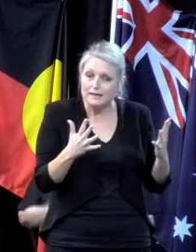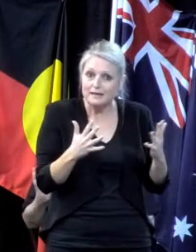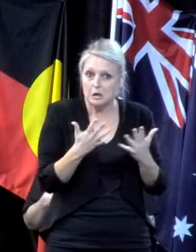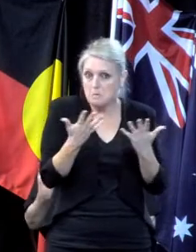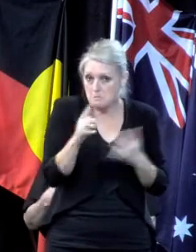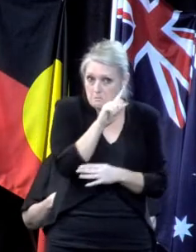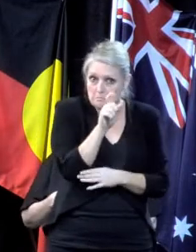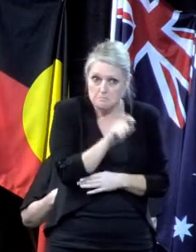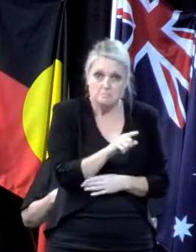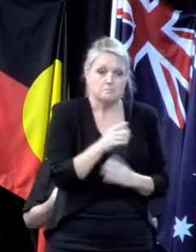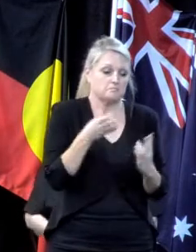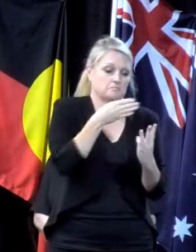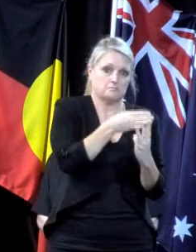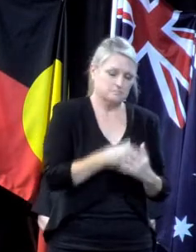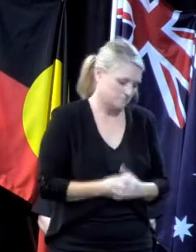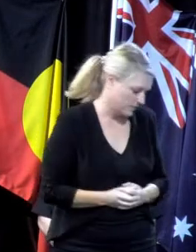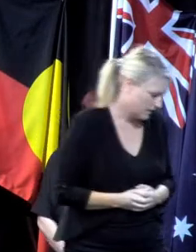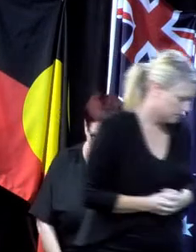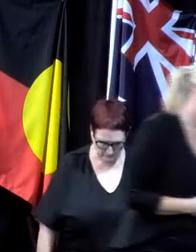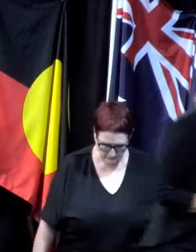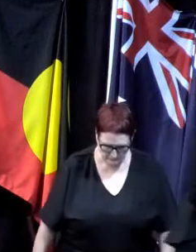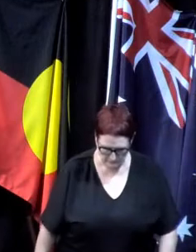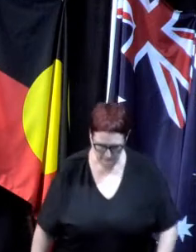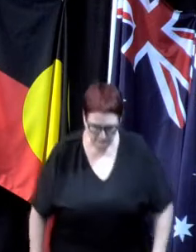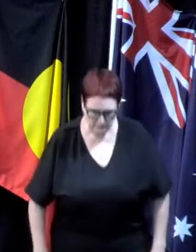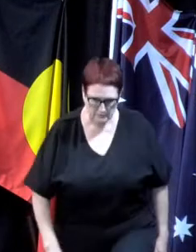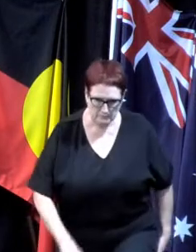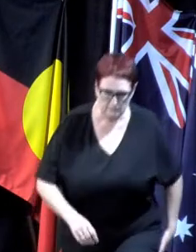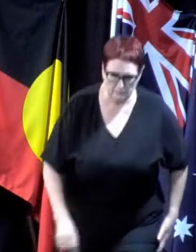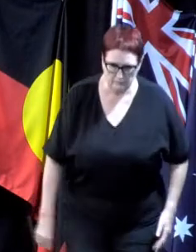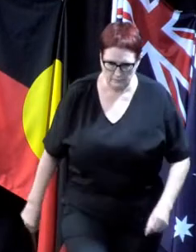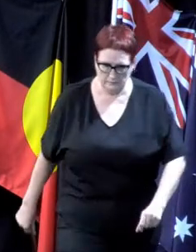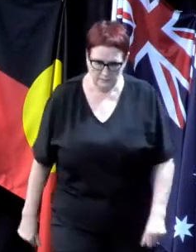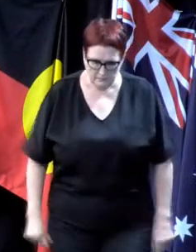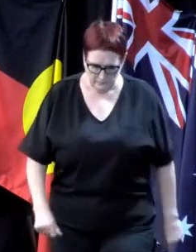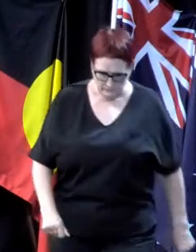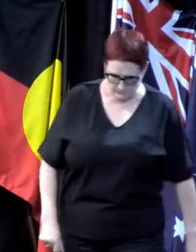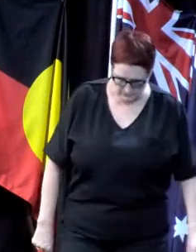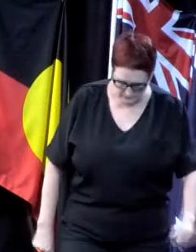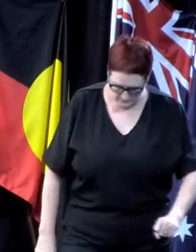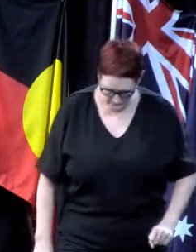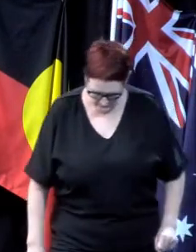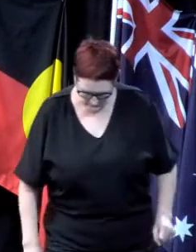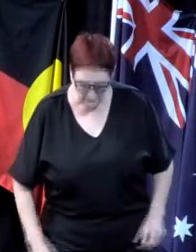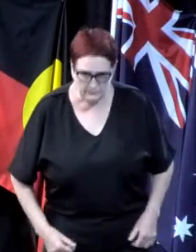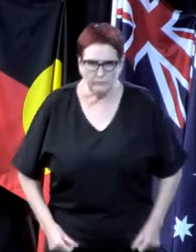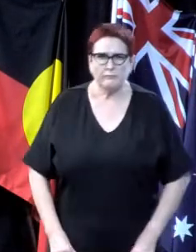There’s nothing that I want to disagree with. I think Catherine gave a very clear picture of our journey of inclusion.